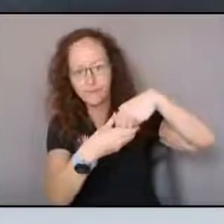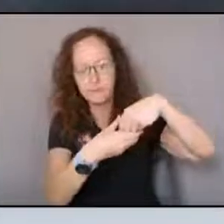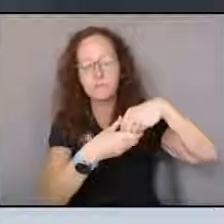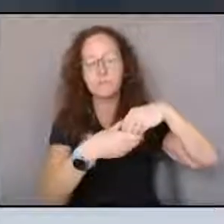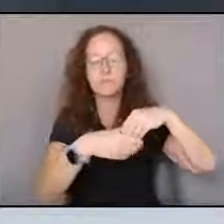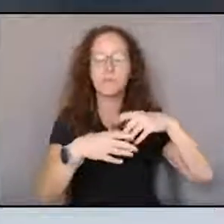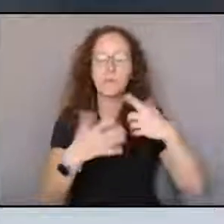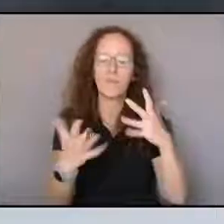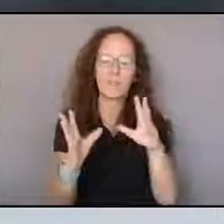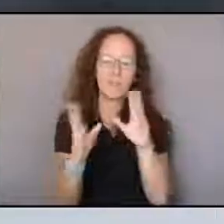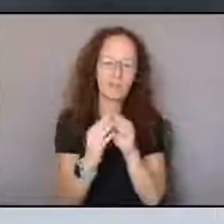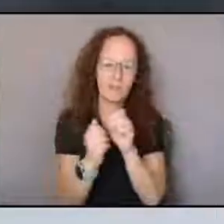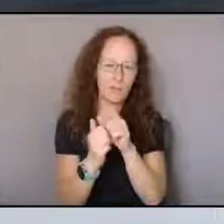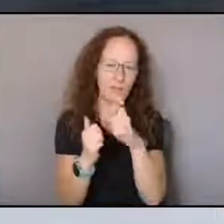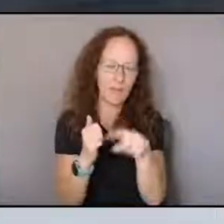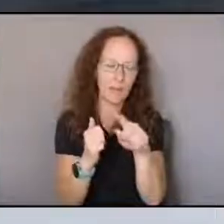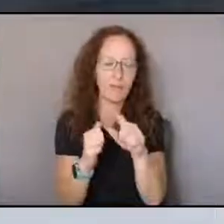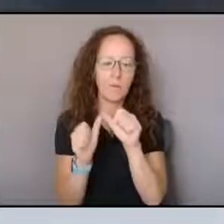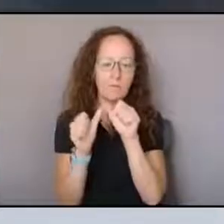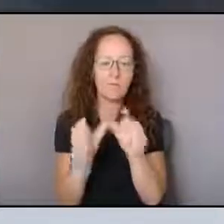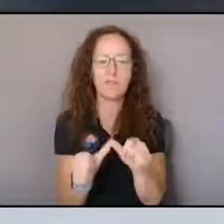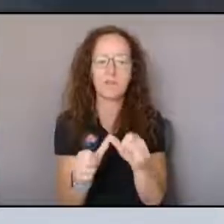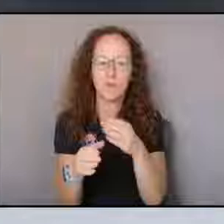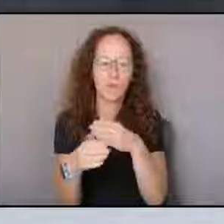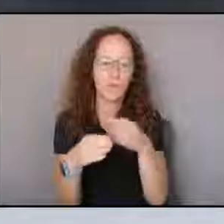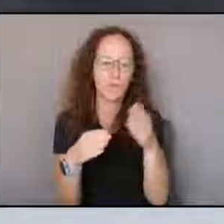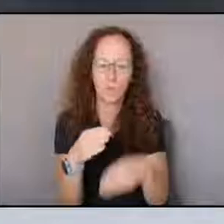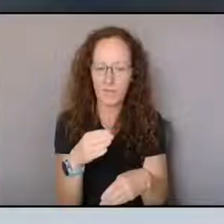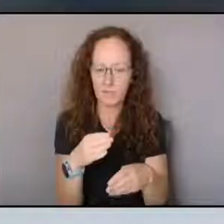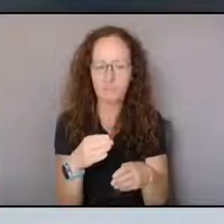THOSE FOLKS TODAY. WE'LL CONTINUE TO MEET THROUGH THE WEEKEND.